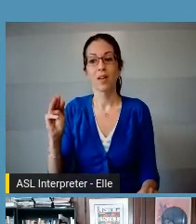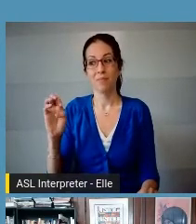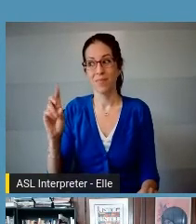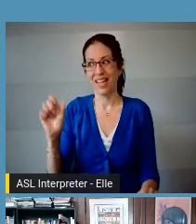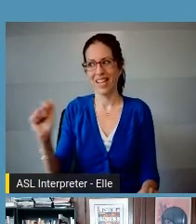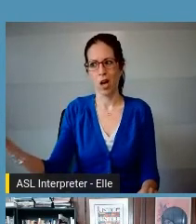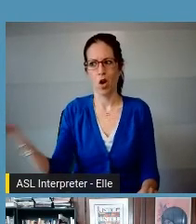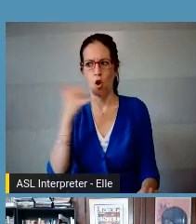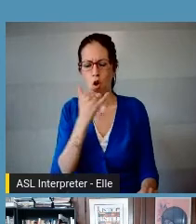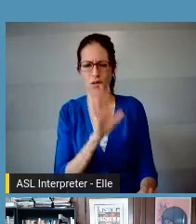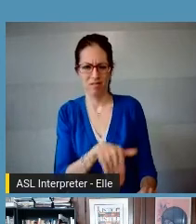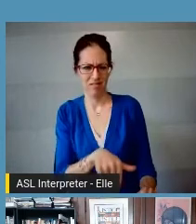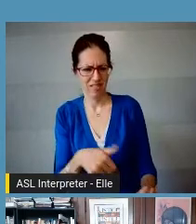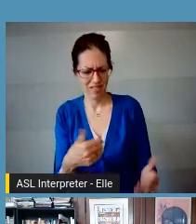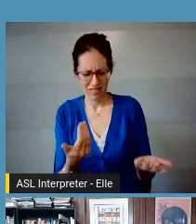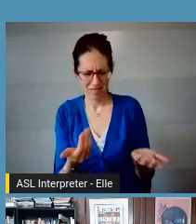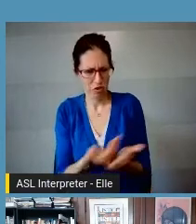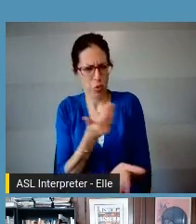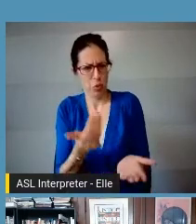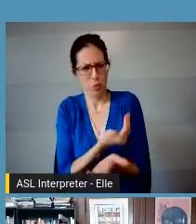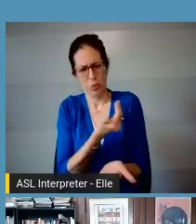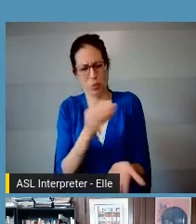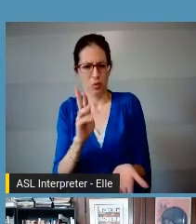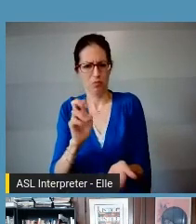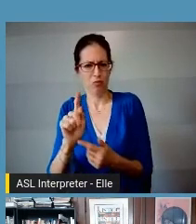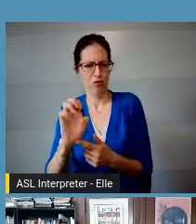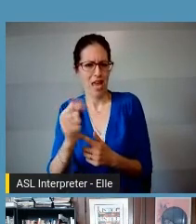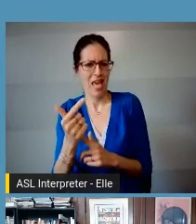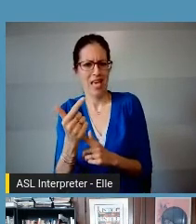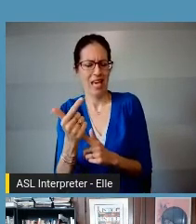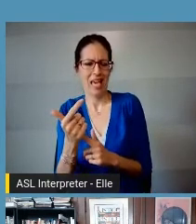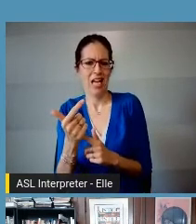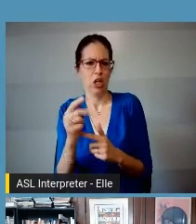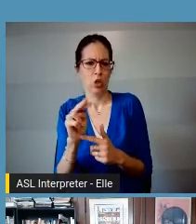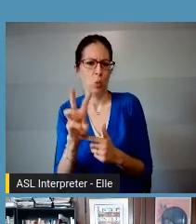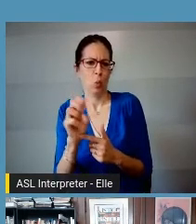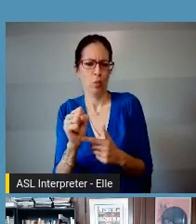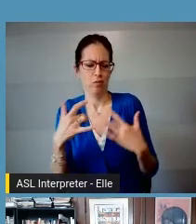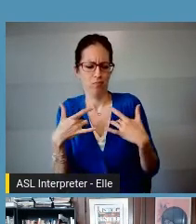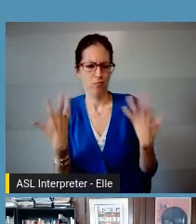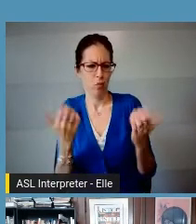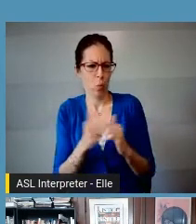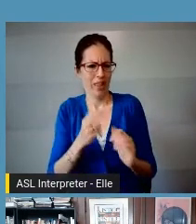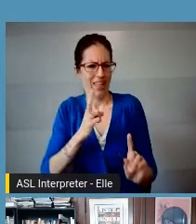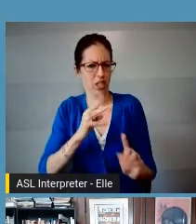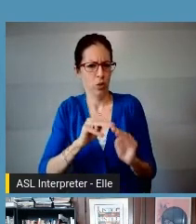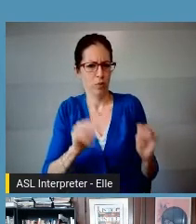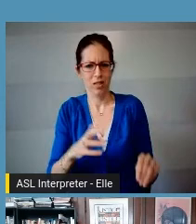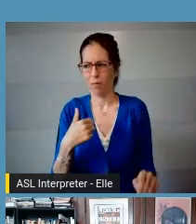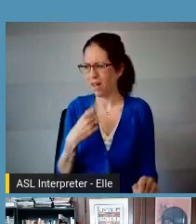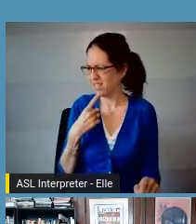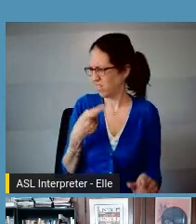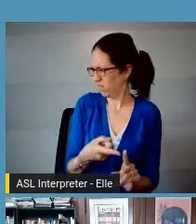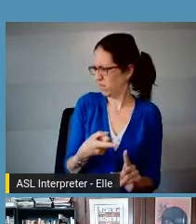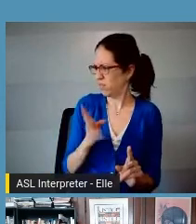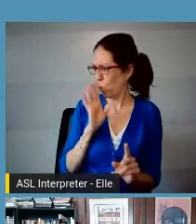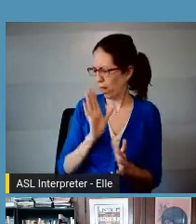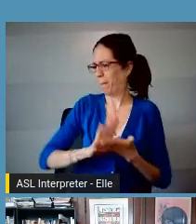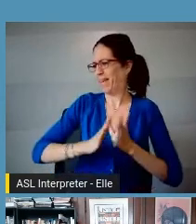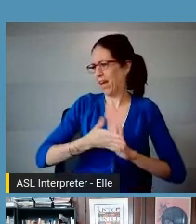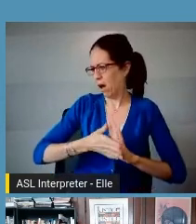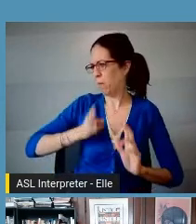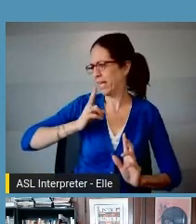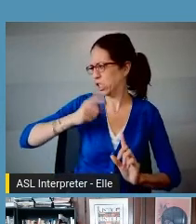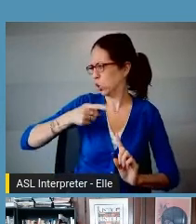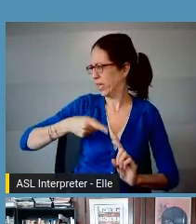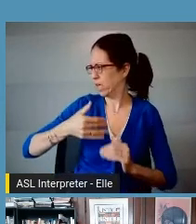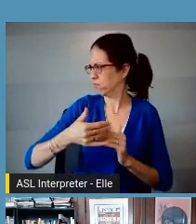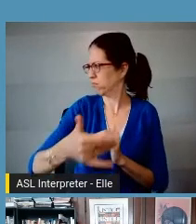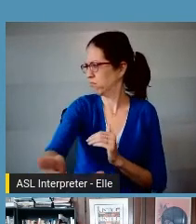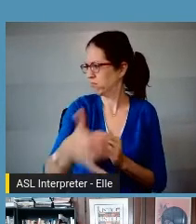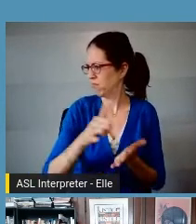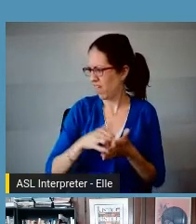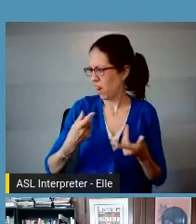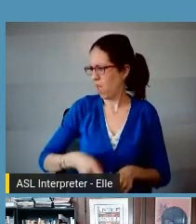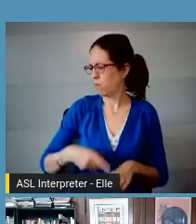I said its history in the making your breaking news. So this is one of the ways is that volunteers